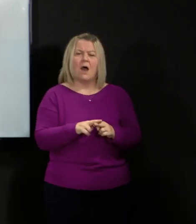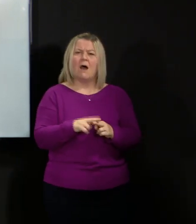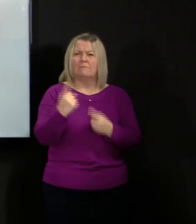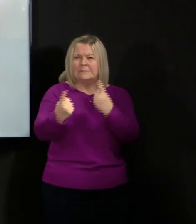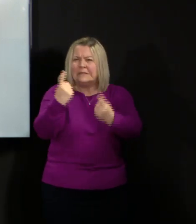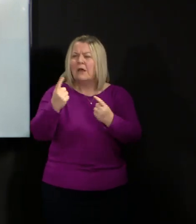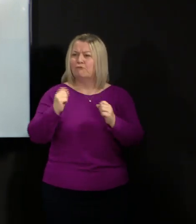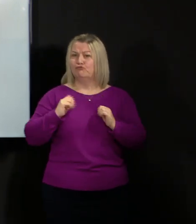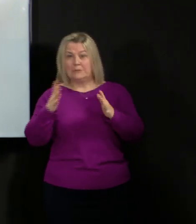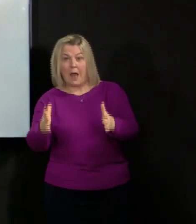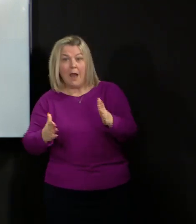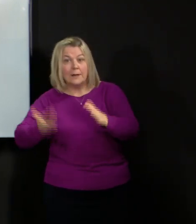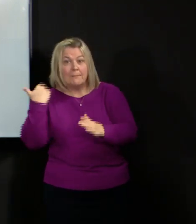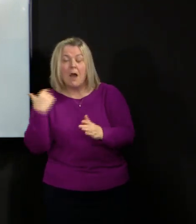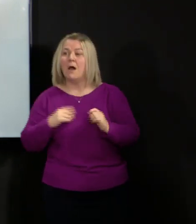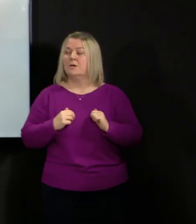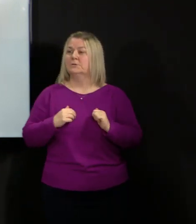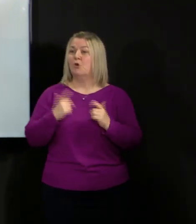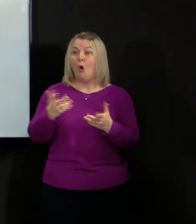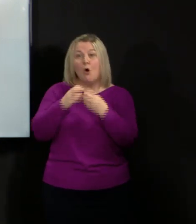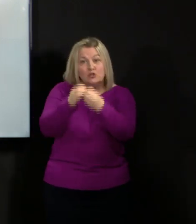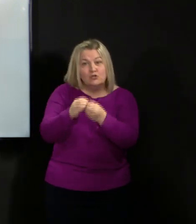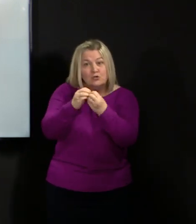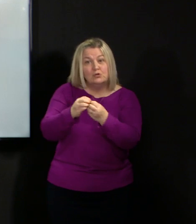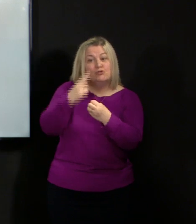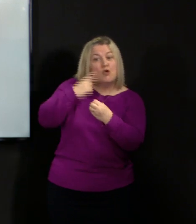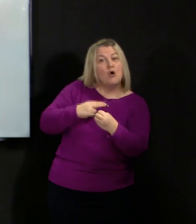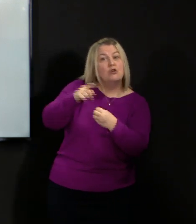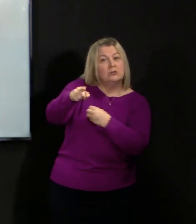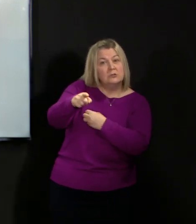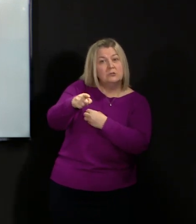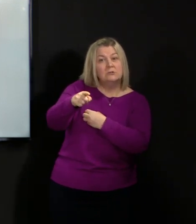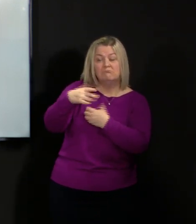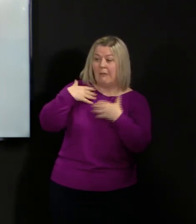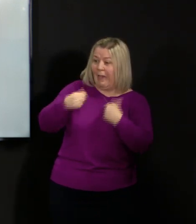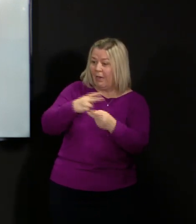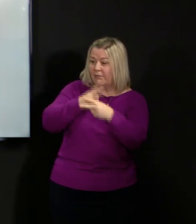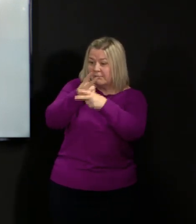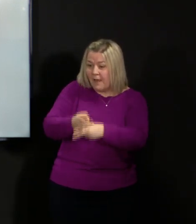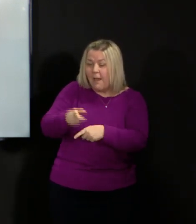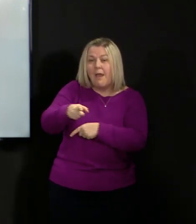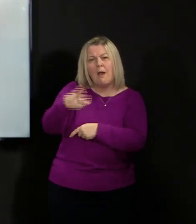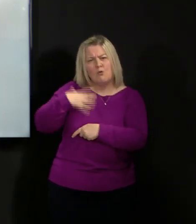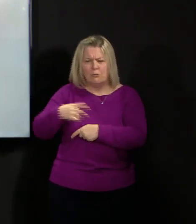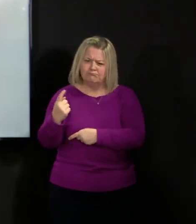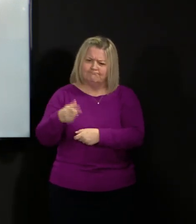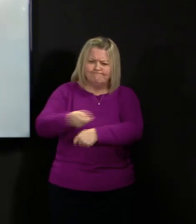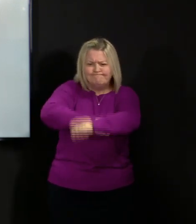professionals, or as students in health care to offer their services to our